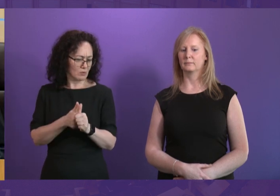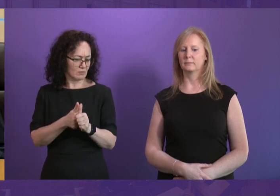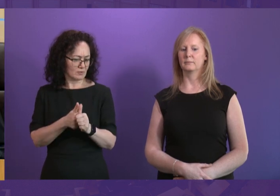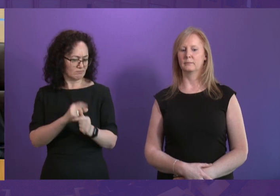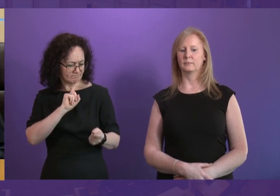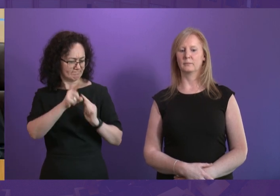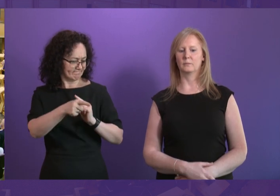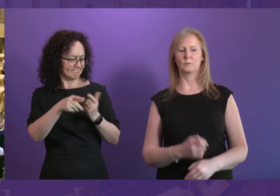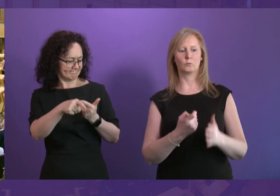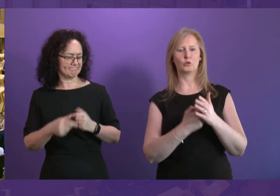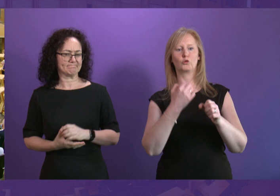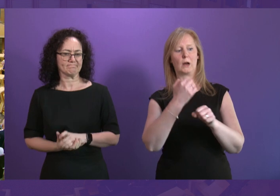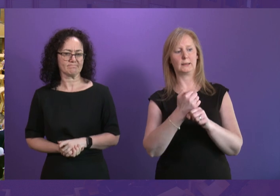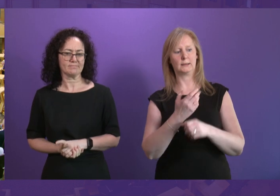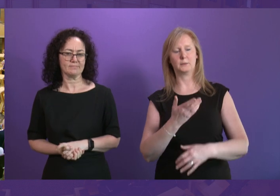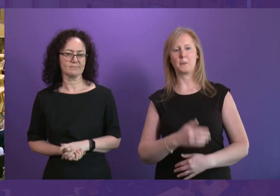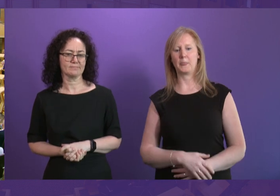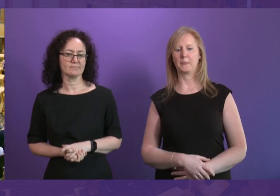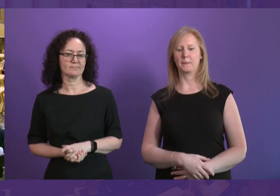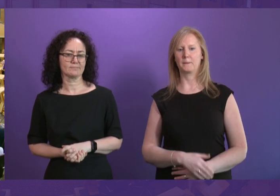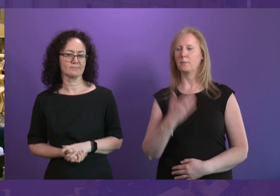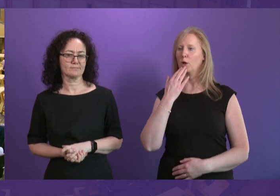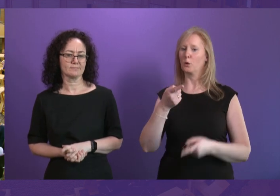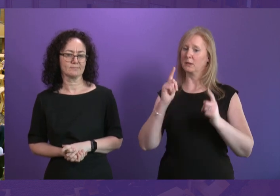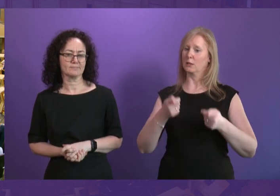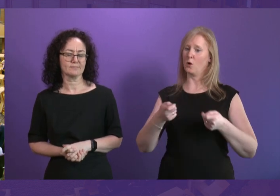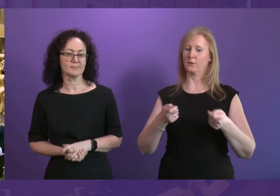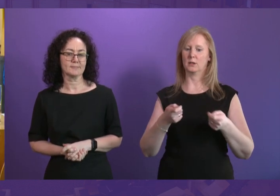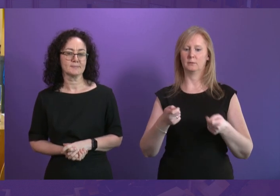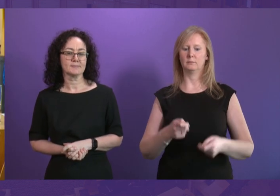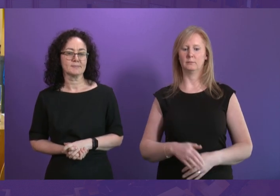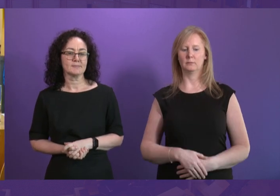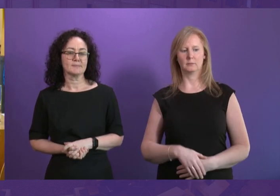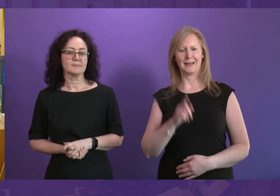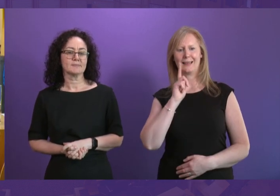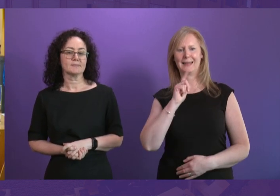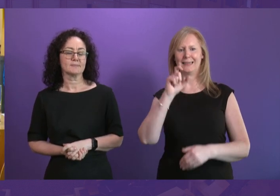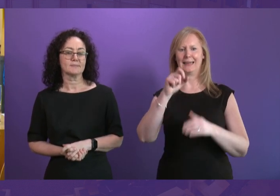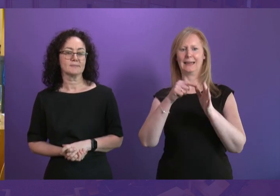Rhoda Grant (Highlands and Islands) (Lab): A woman in Caithness has bravely shared her